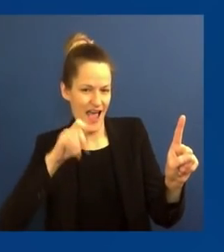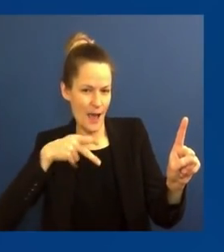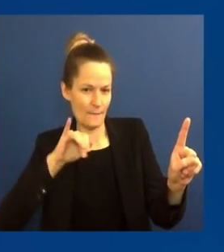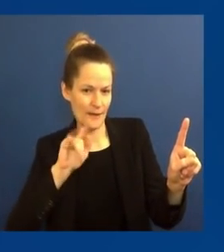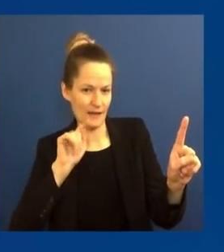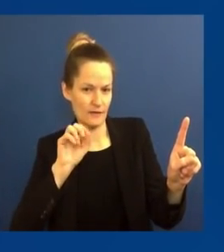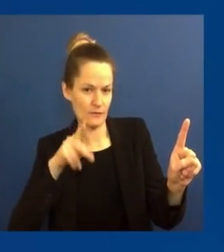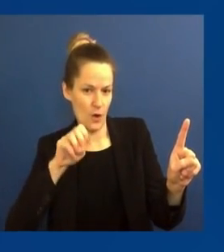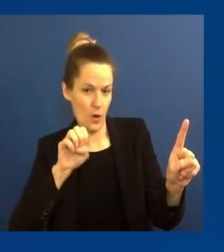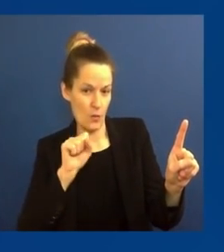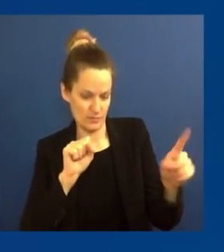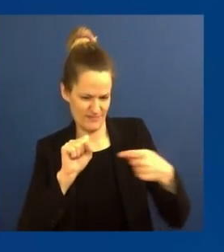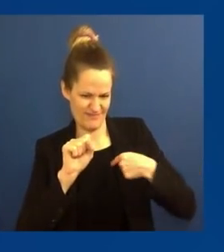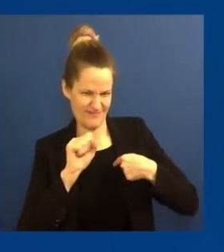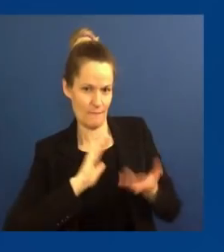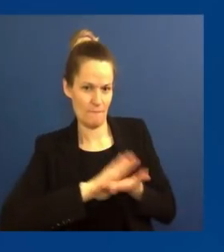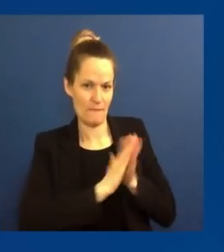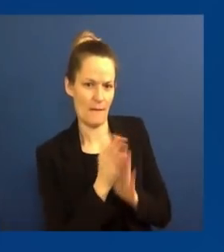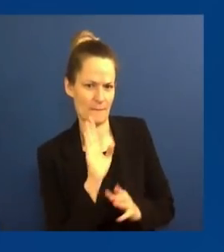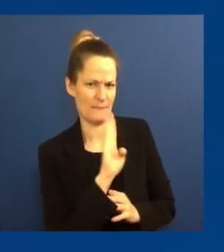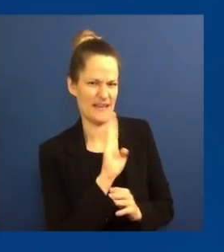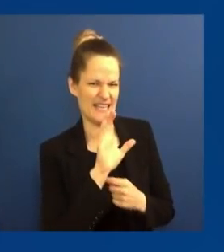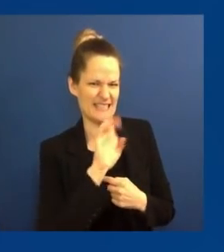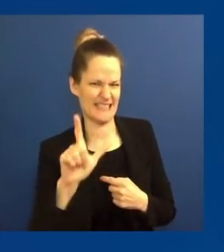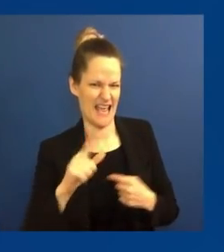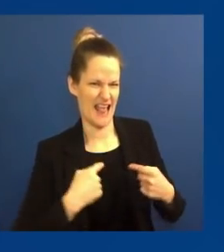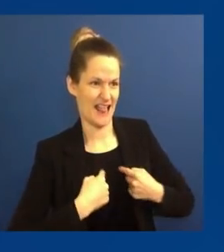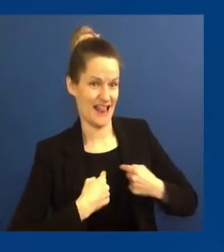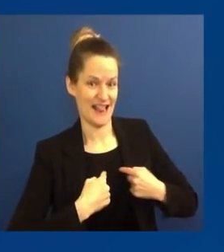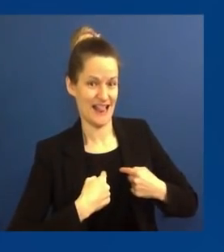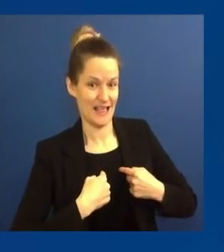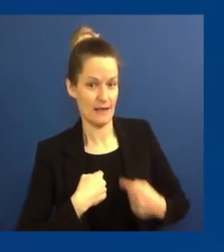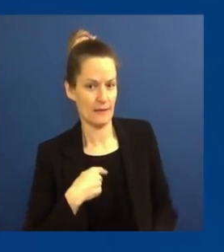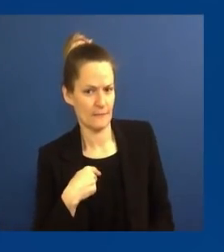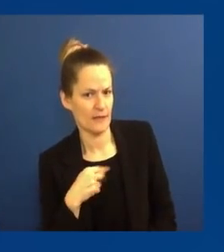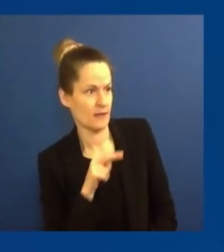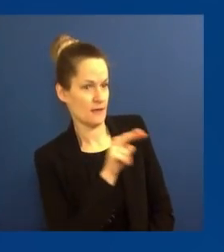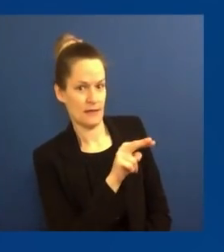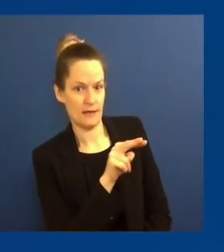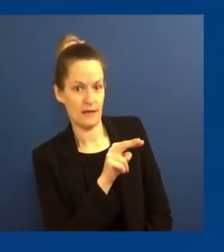And T cells recognize certain parts of an antigen, and they're called "T-cell epitopes."